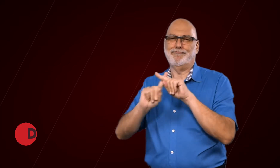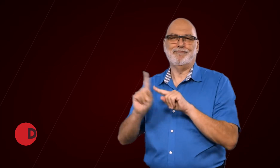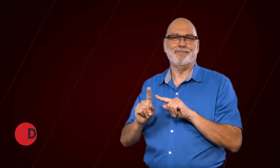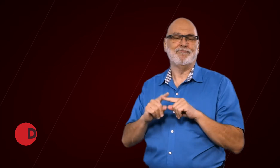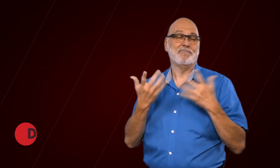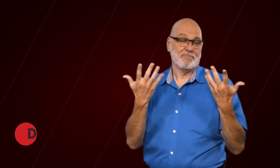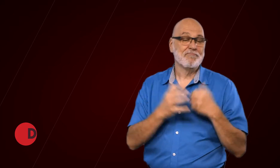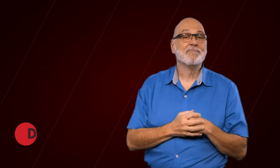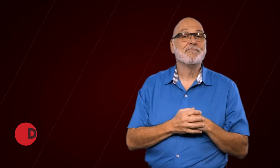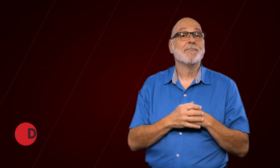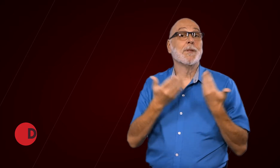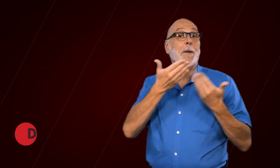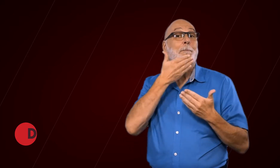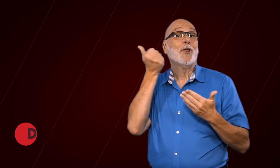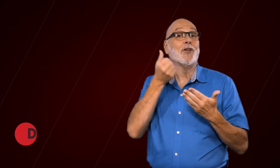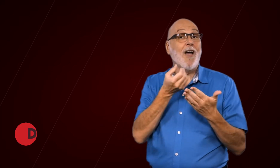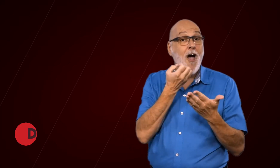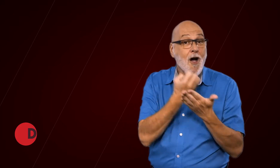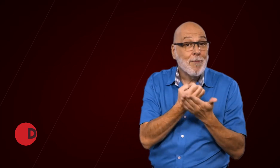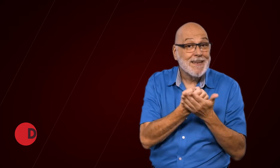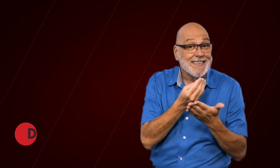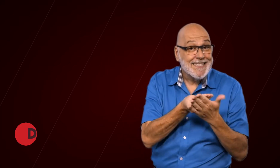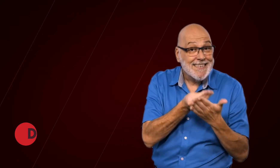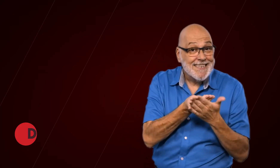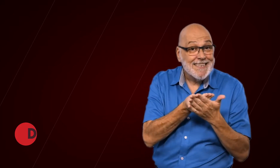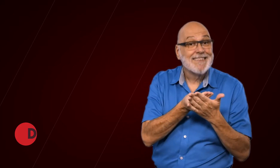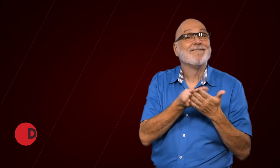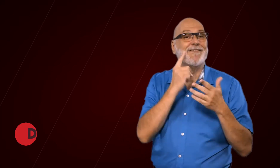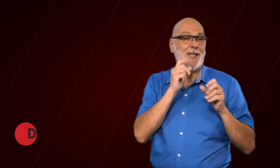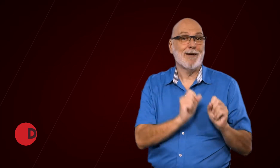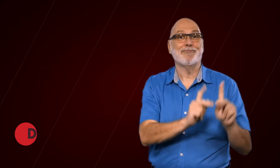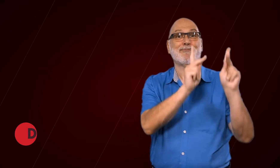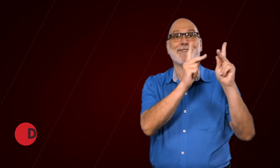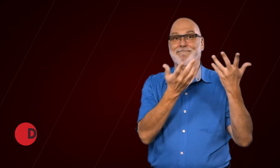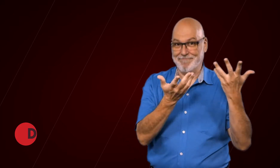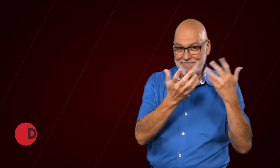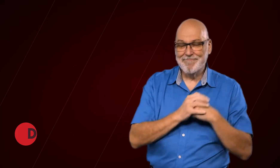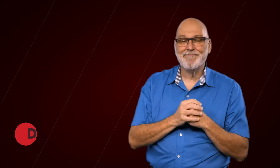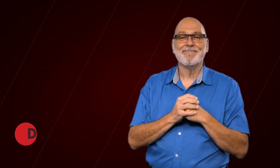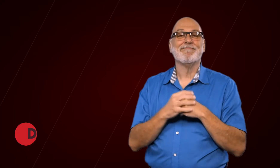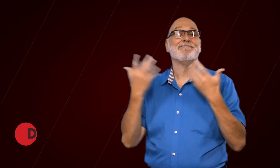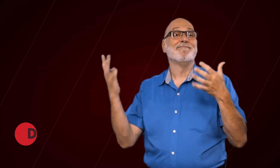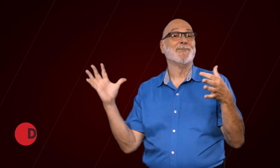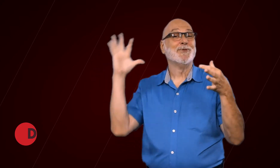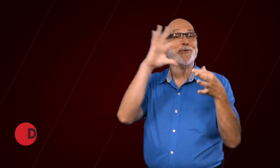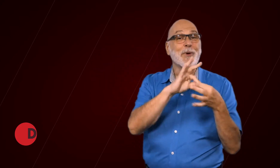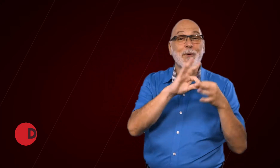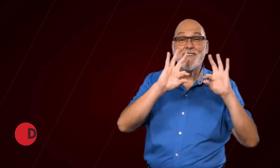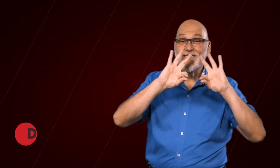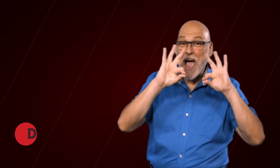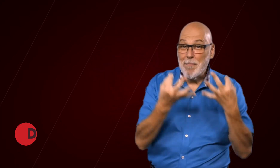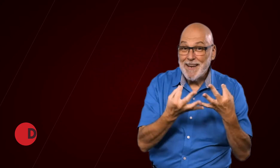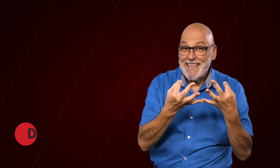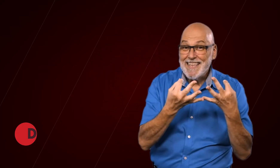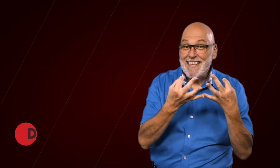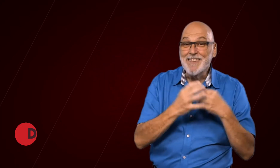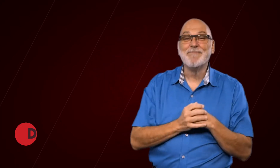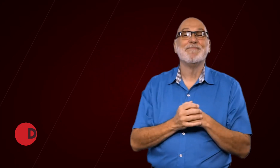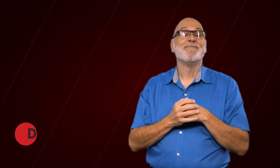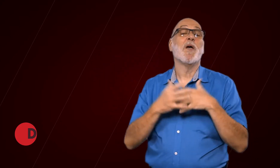better economic opportunities, to rejoin family members,